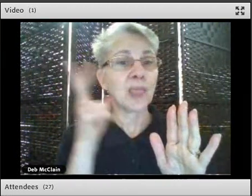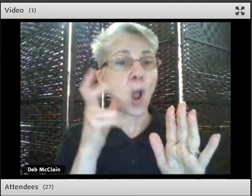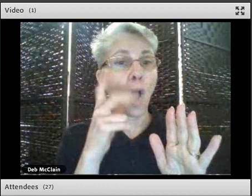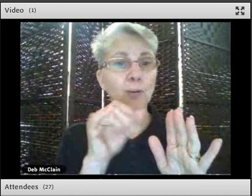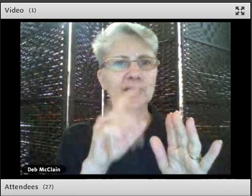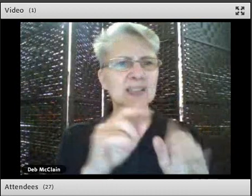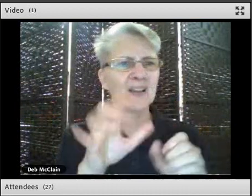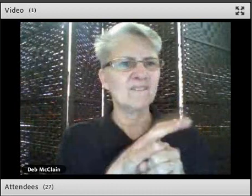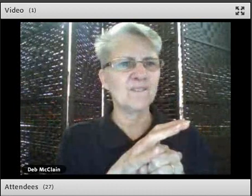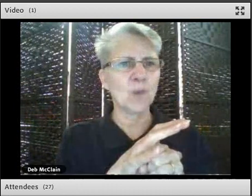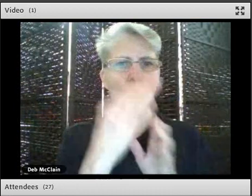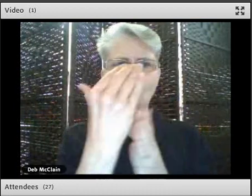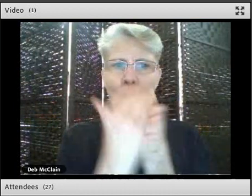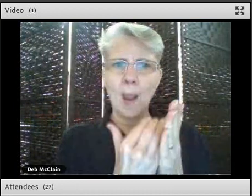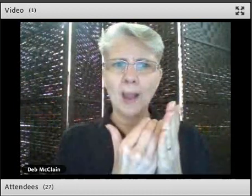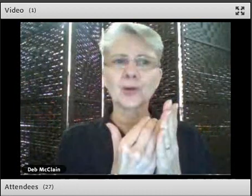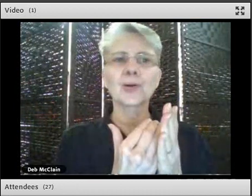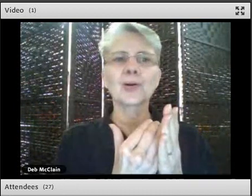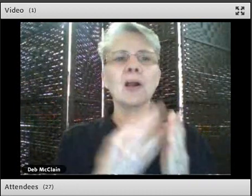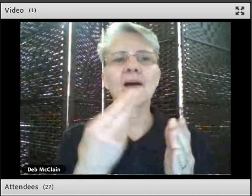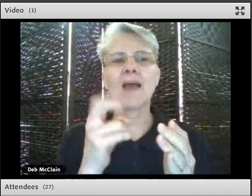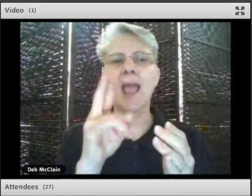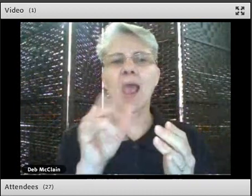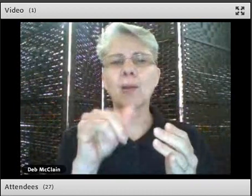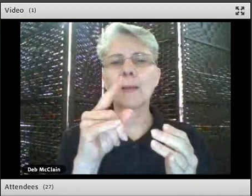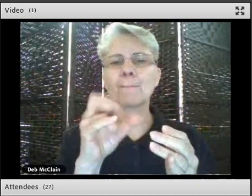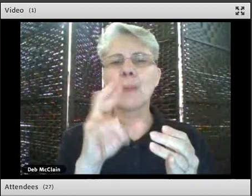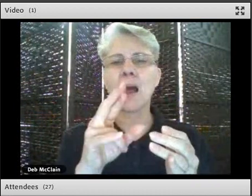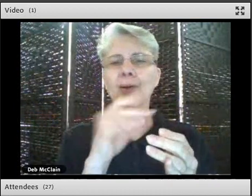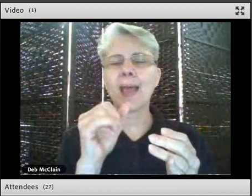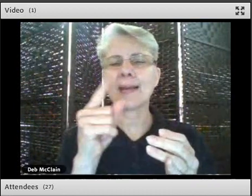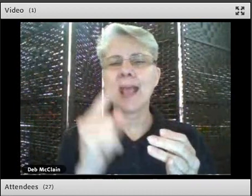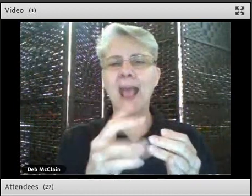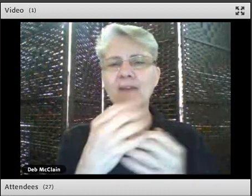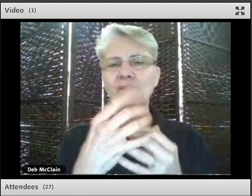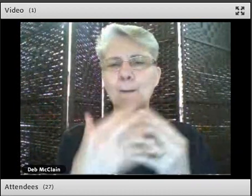I omitted the subject analysis for space reasons,